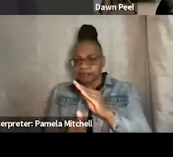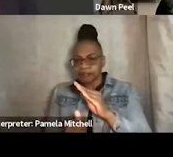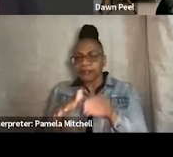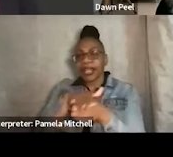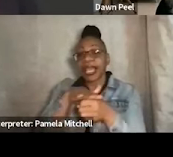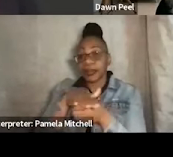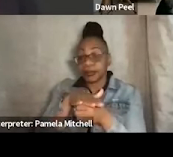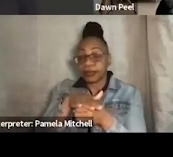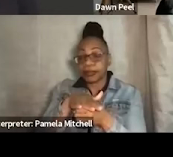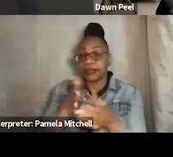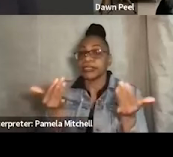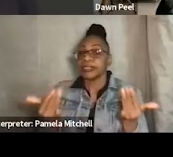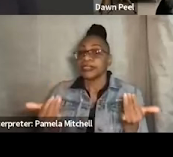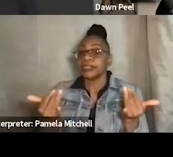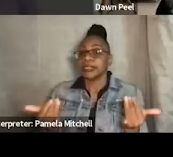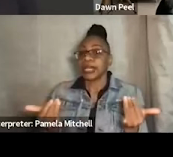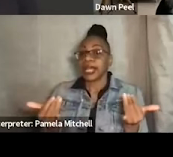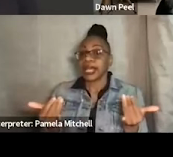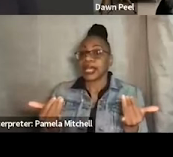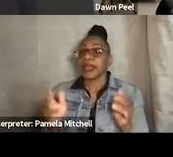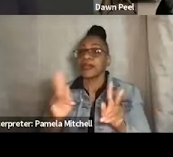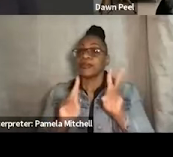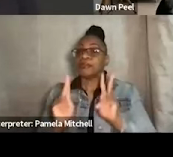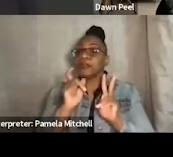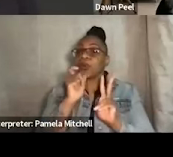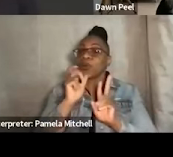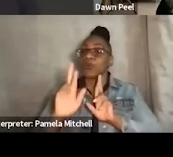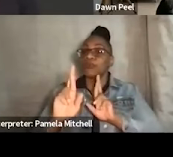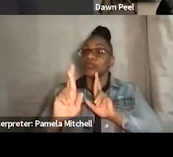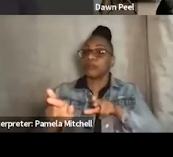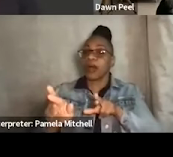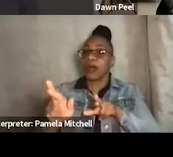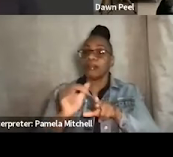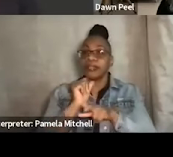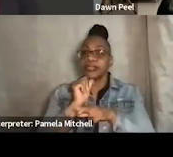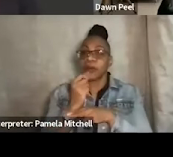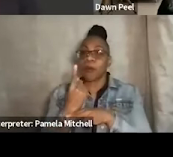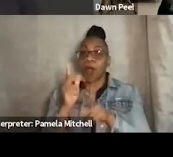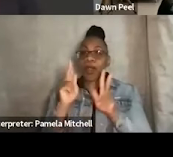Today, of those who responded, nobody let us know that they are calling,